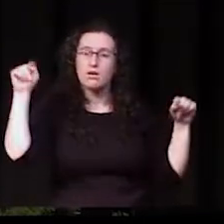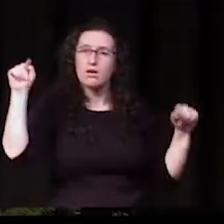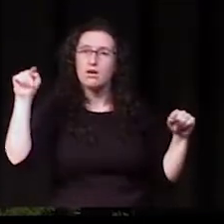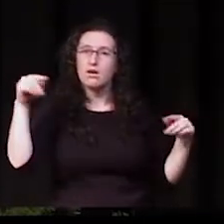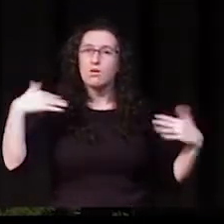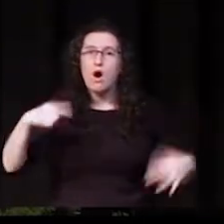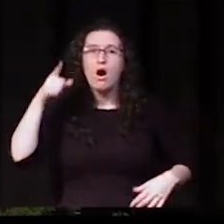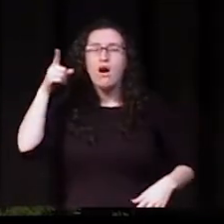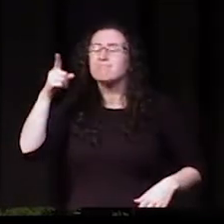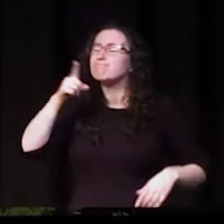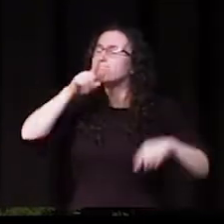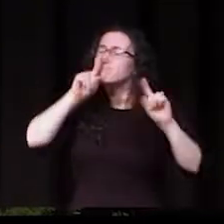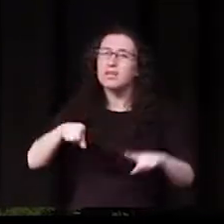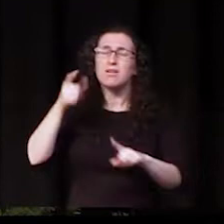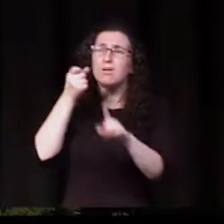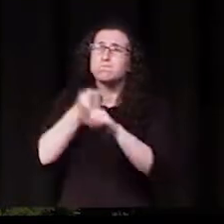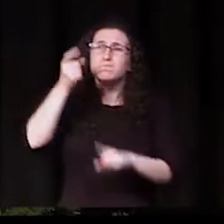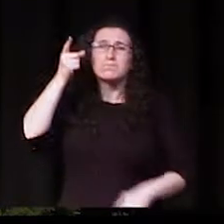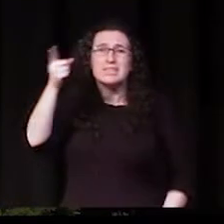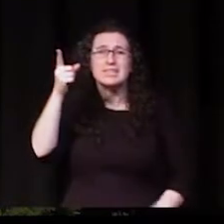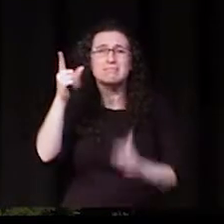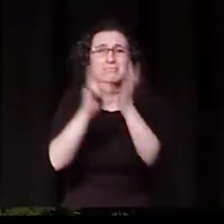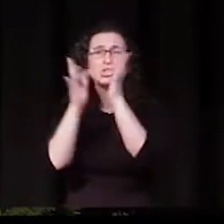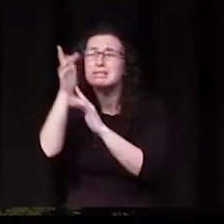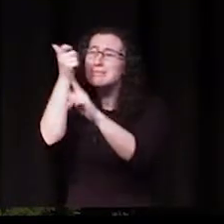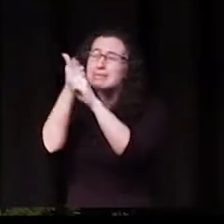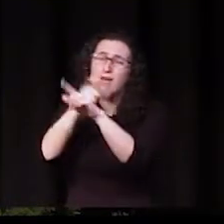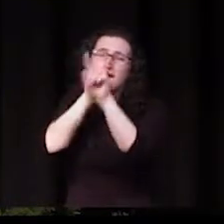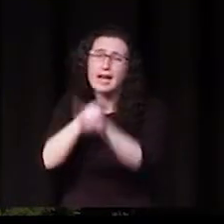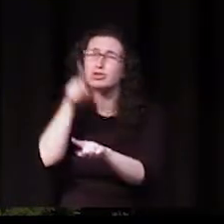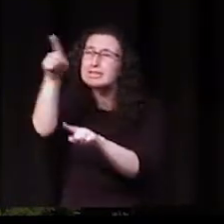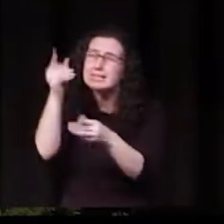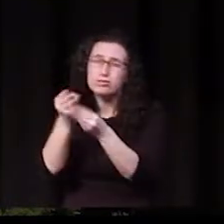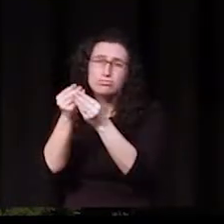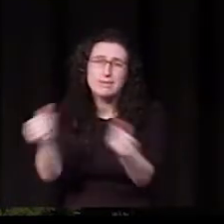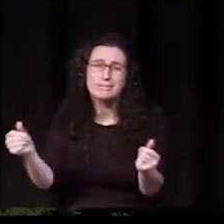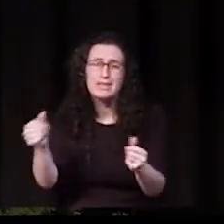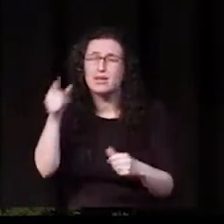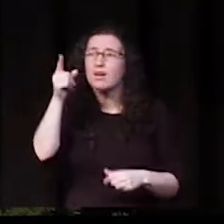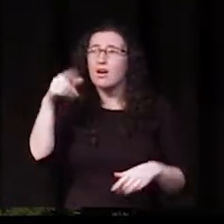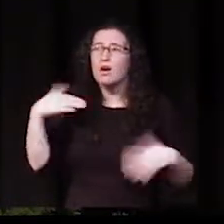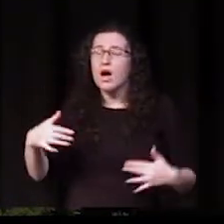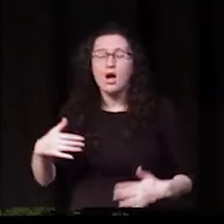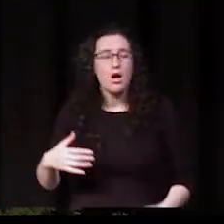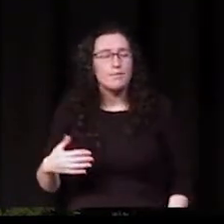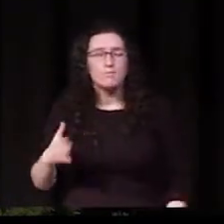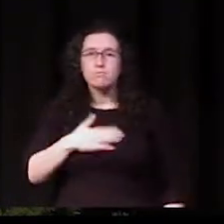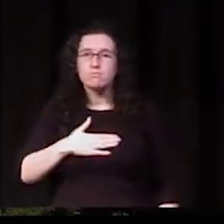"There is no remedy, but He is the remedy." And then I thought, "Oh my goodness, "I've known this my whole life, but I've never